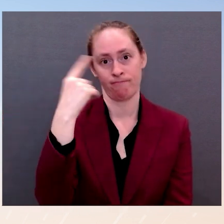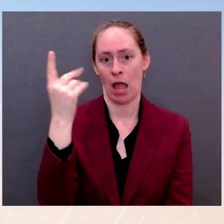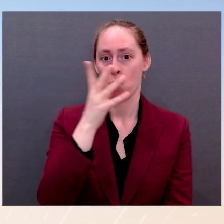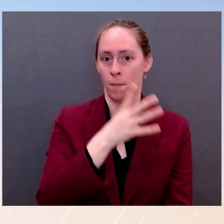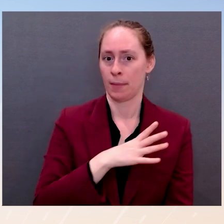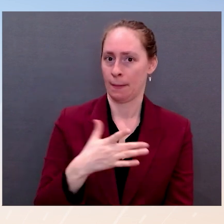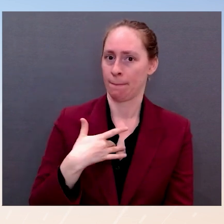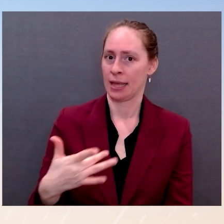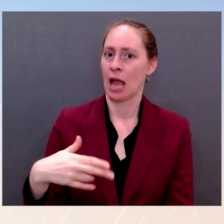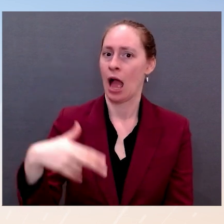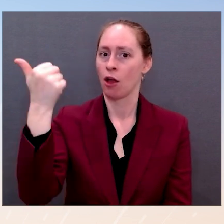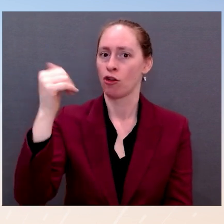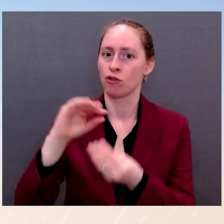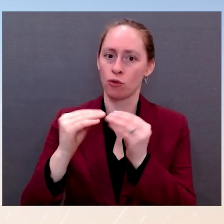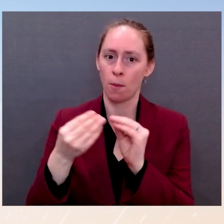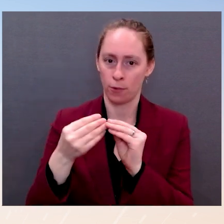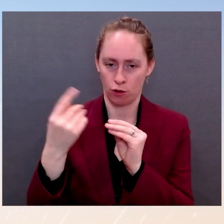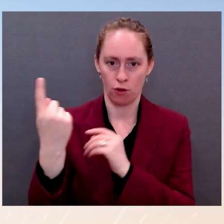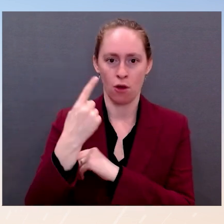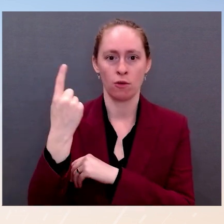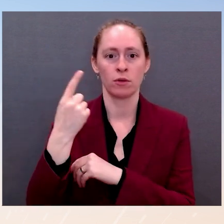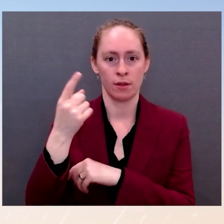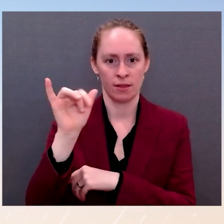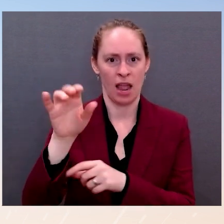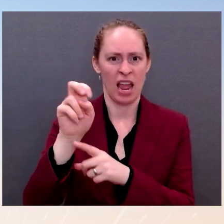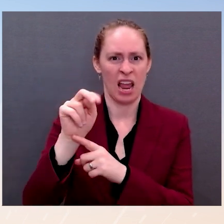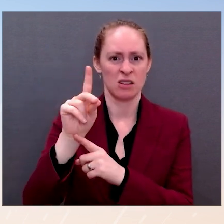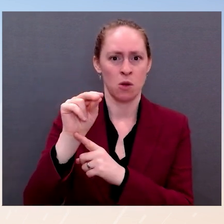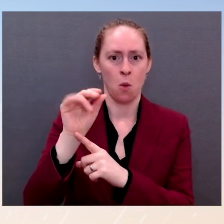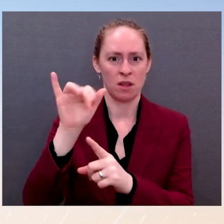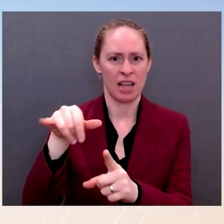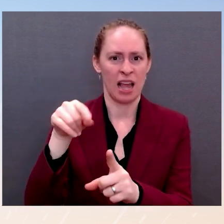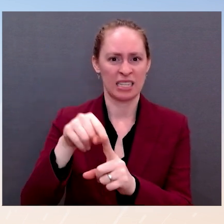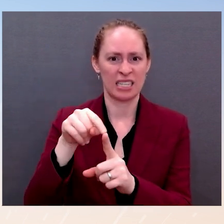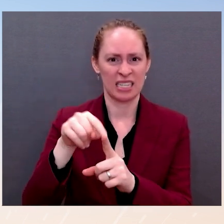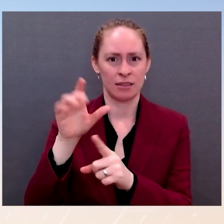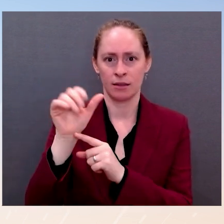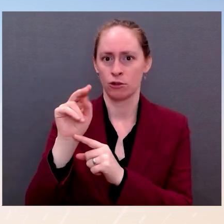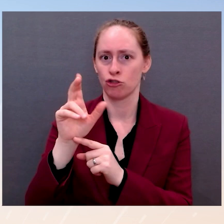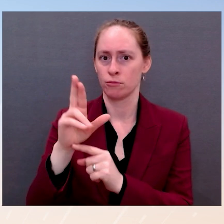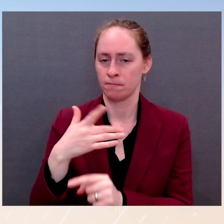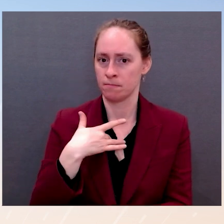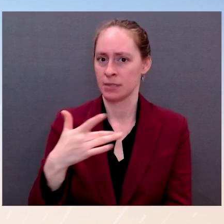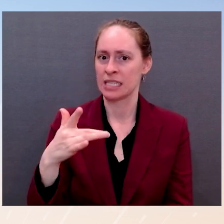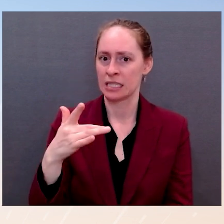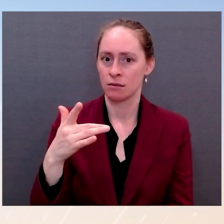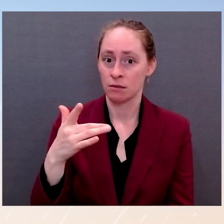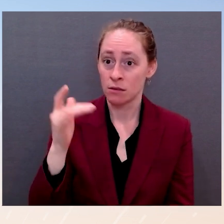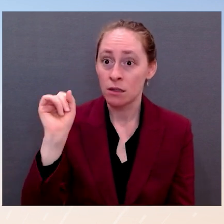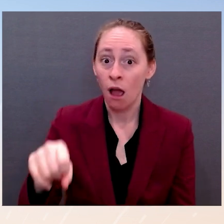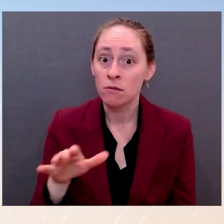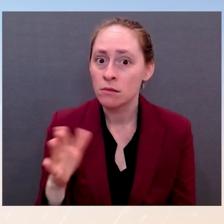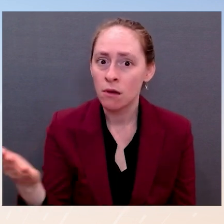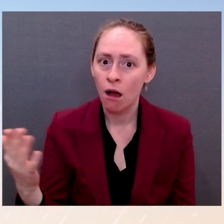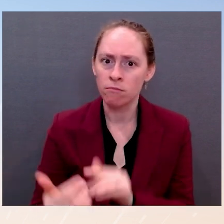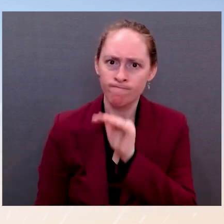I know that black women are more likely to get and die from a mutual cancer, and I have this abnormal bleeding and I want it to get investigated.